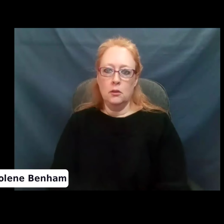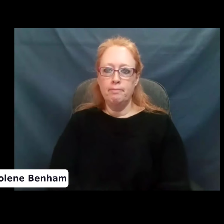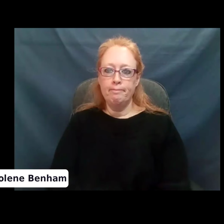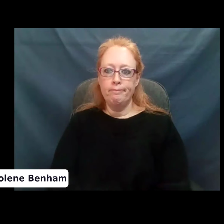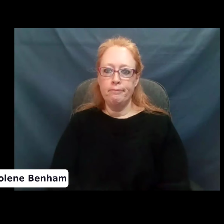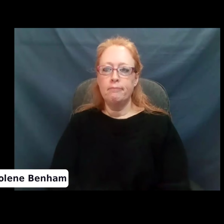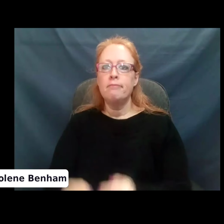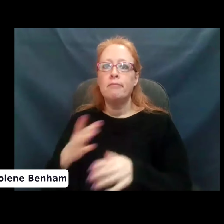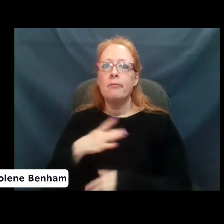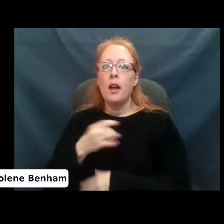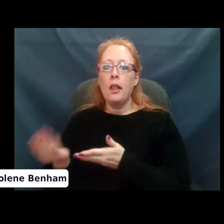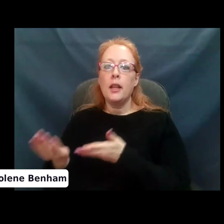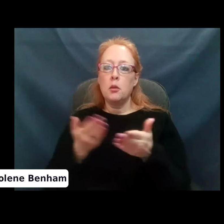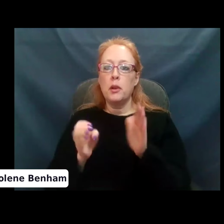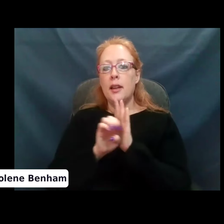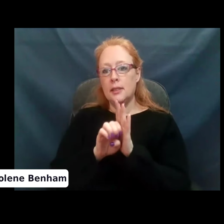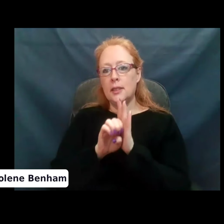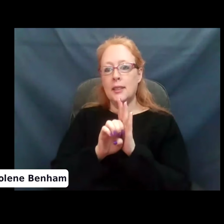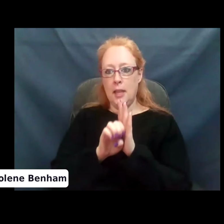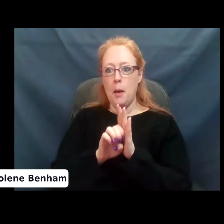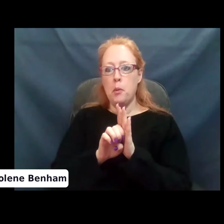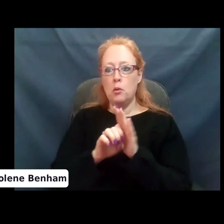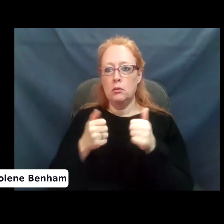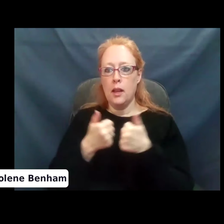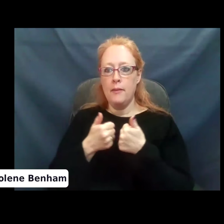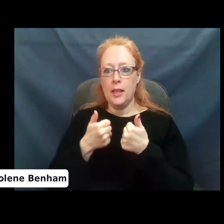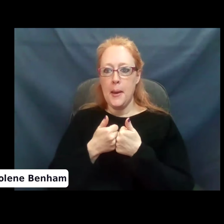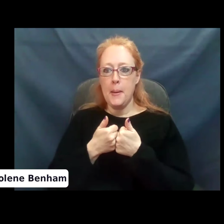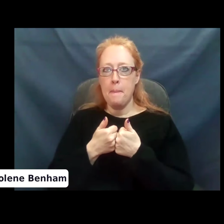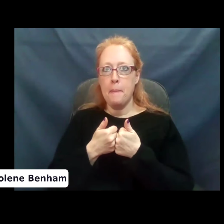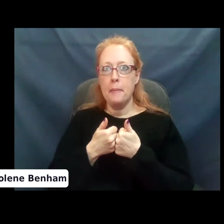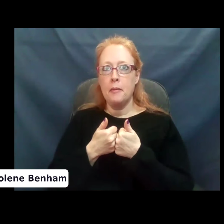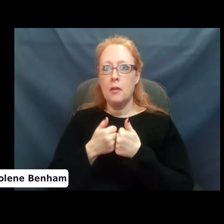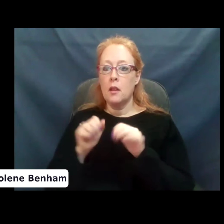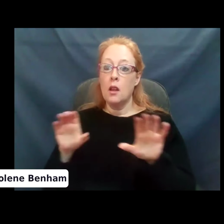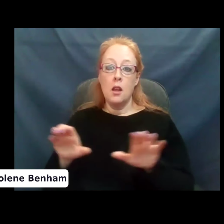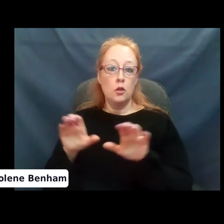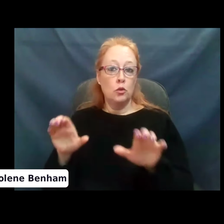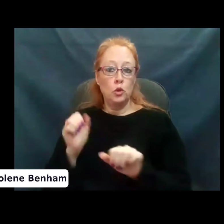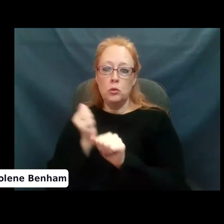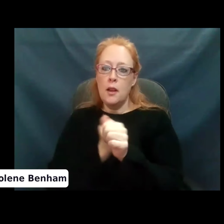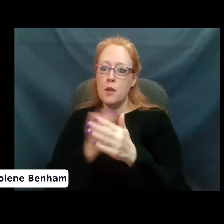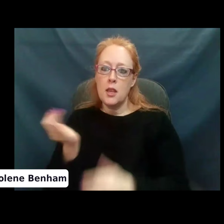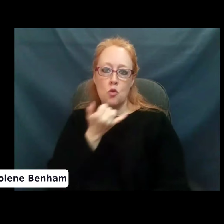Only distinguishable by color.